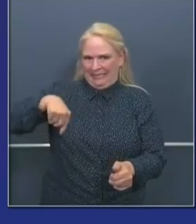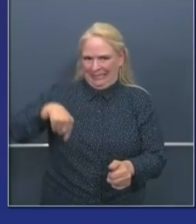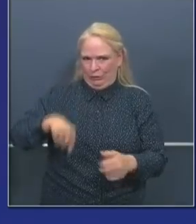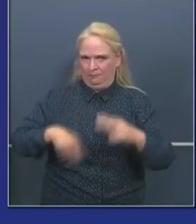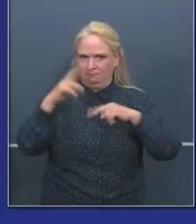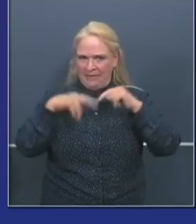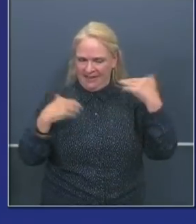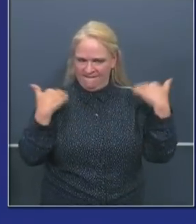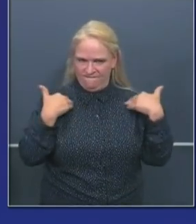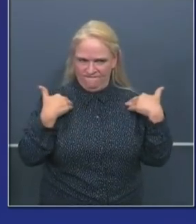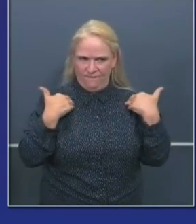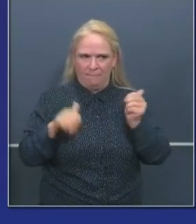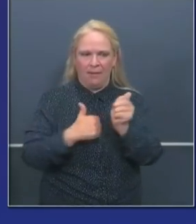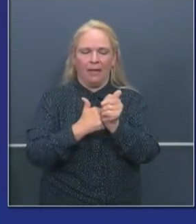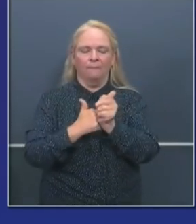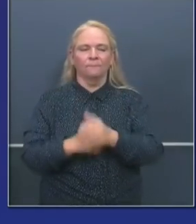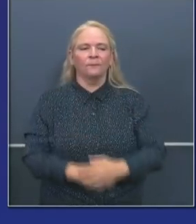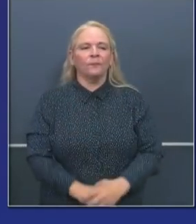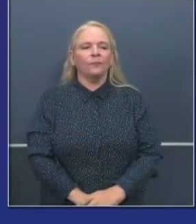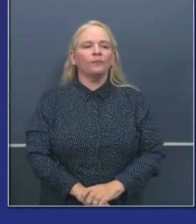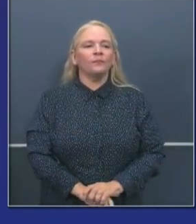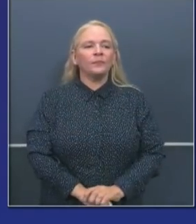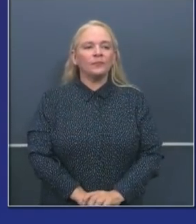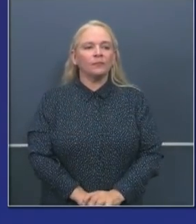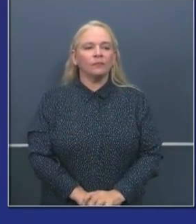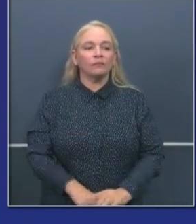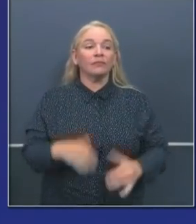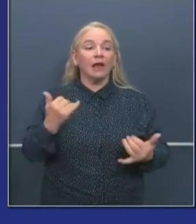CASH HERE AT THE OFFICE OF EMERGENCY SERVICE IN WHAT WE